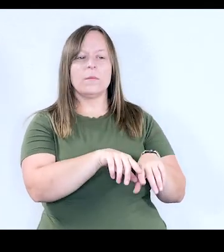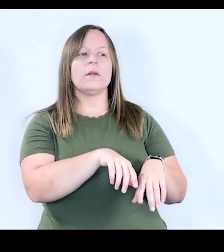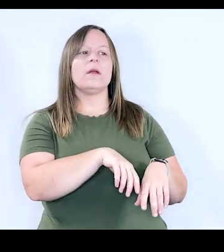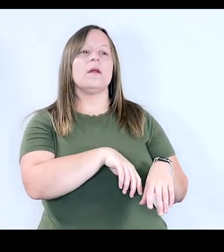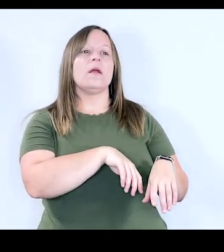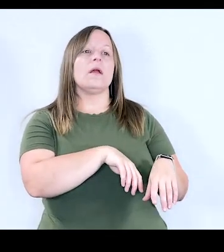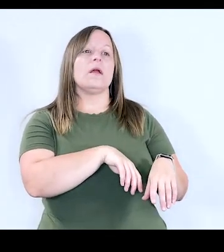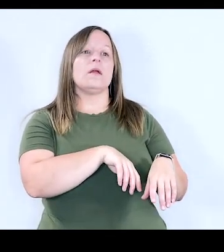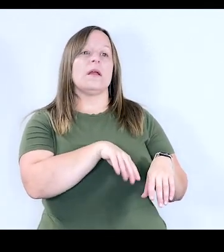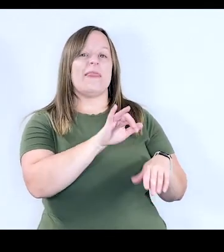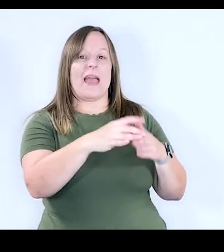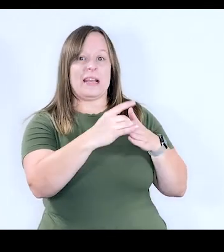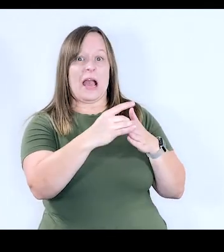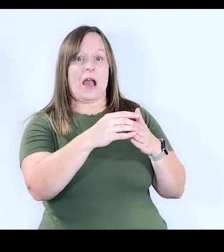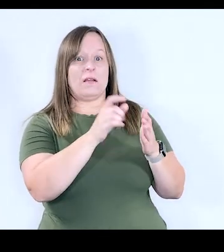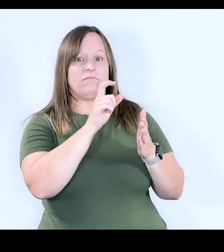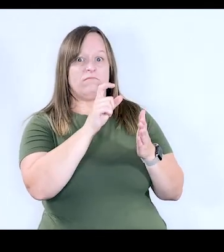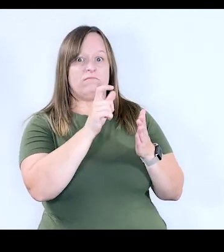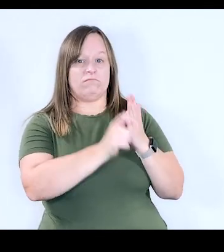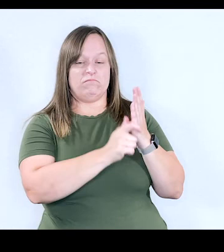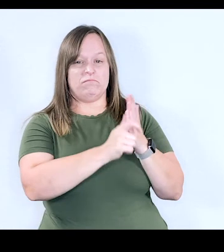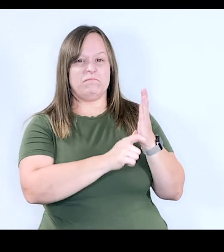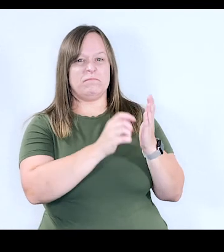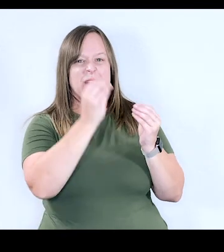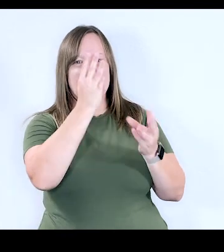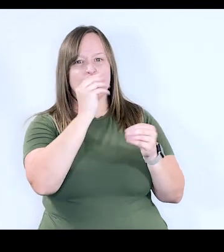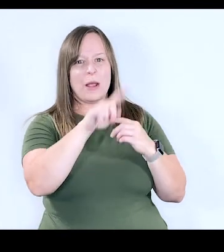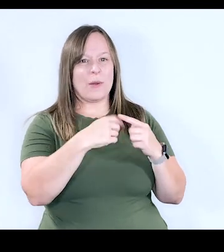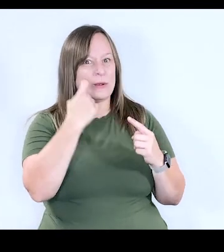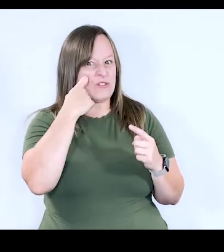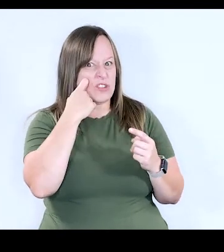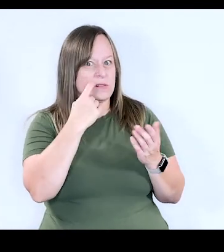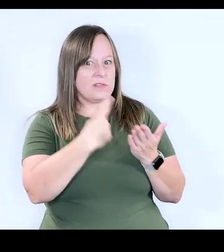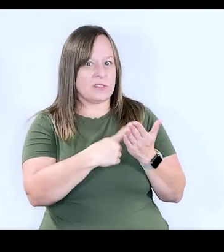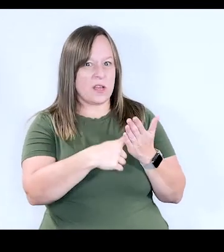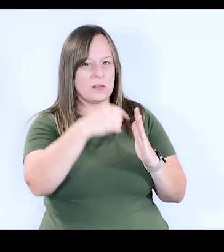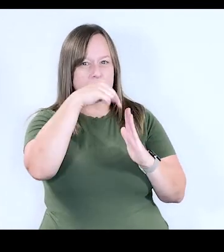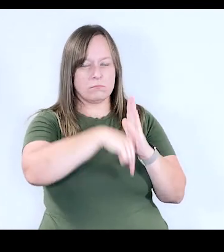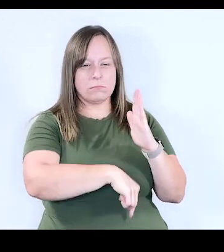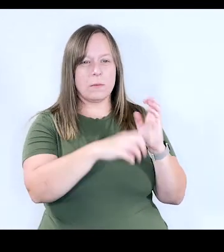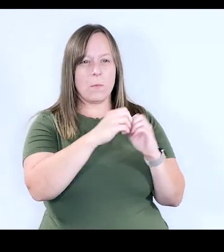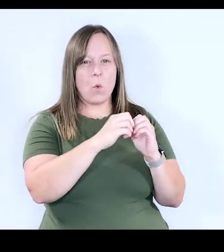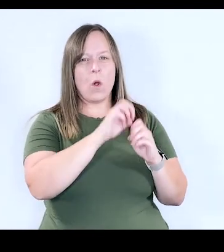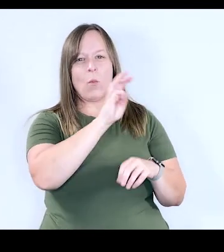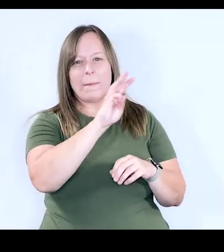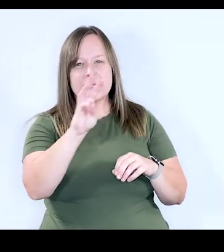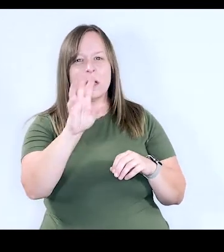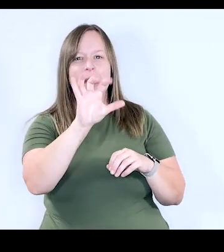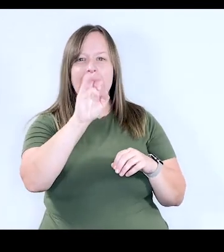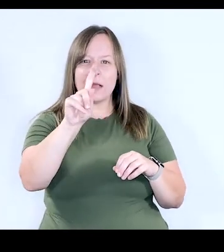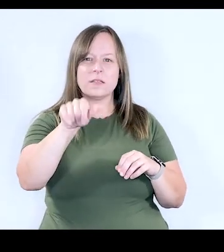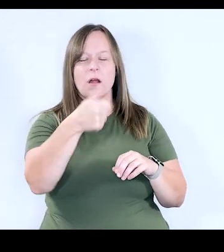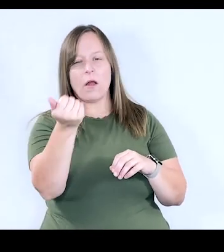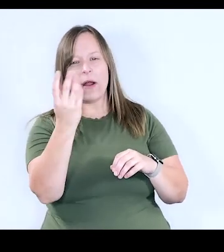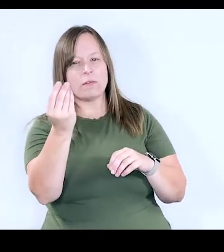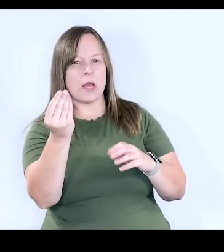In that guide, there is information about a lot of what we just discussed, also websites and links to other outside sources